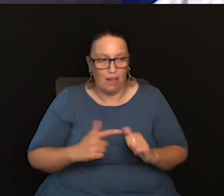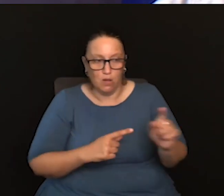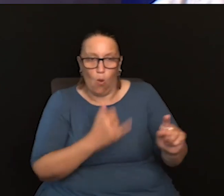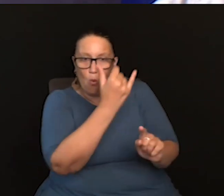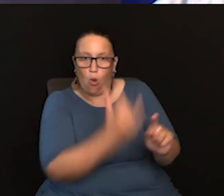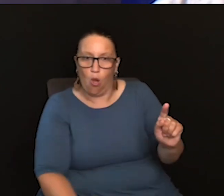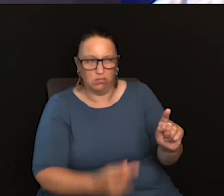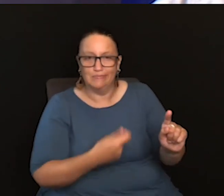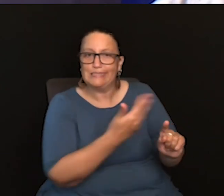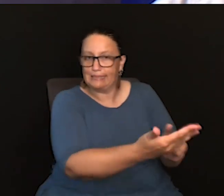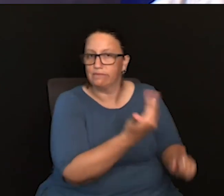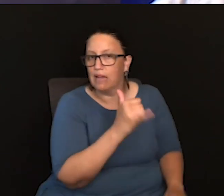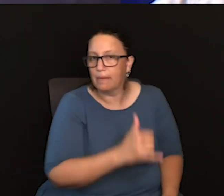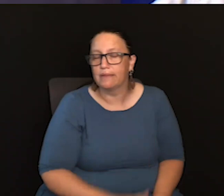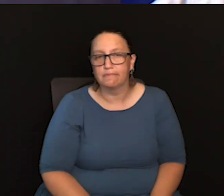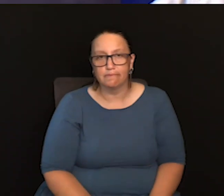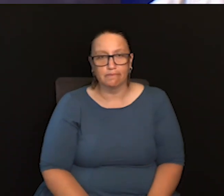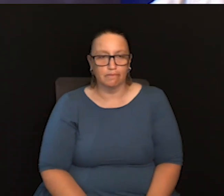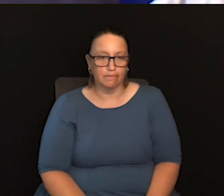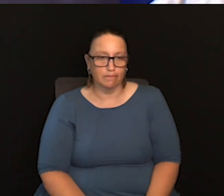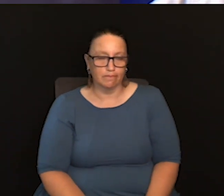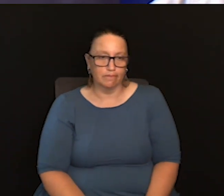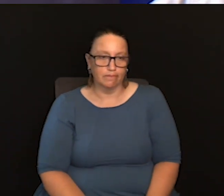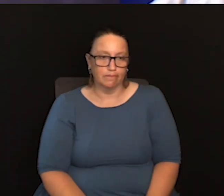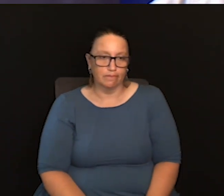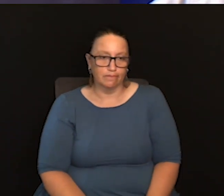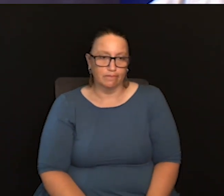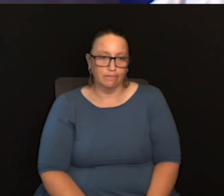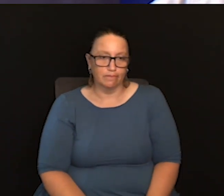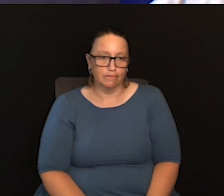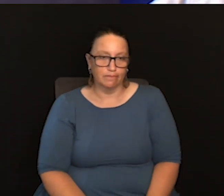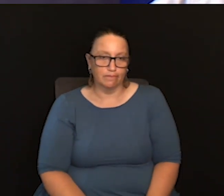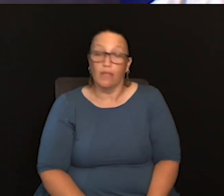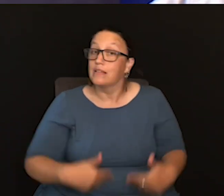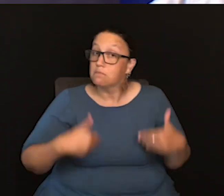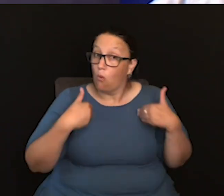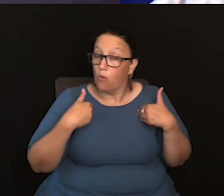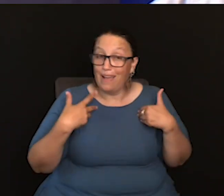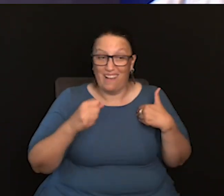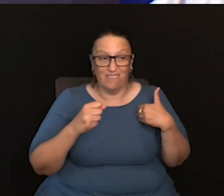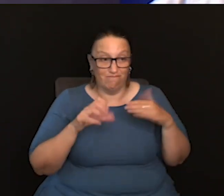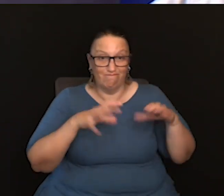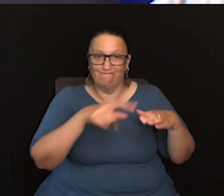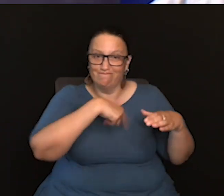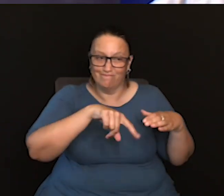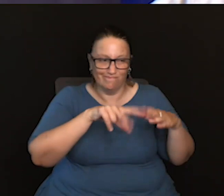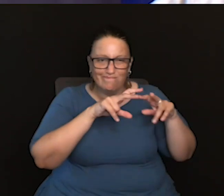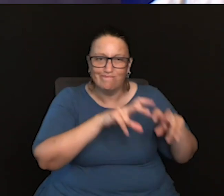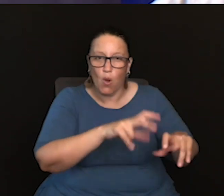This morning, the National COVID-19 Clinical Evidence Task Force has released its initial guidelines